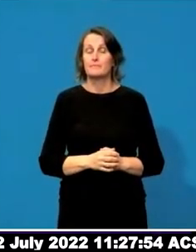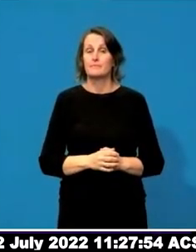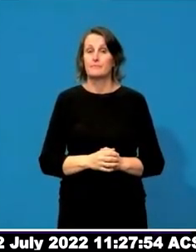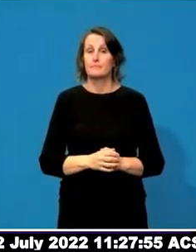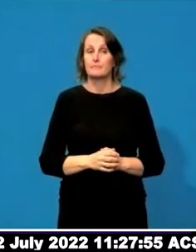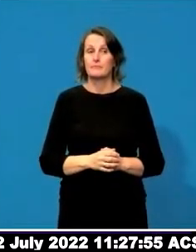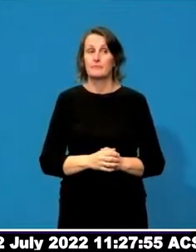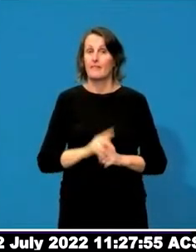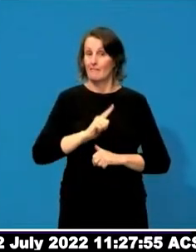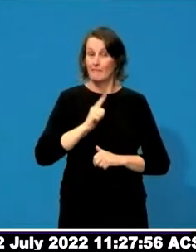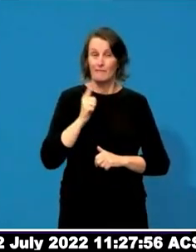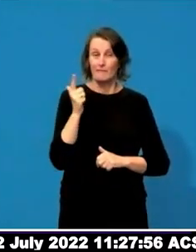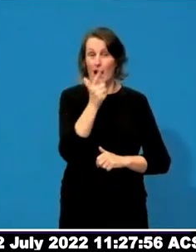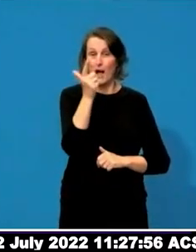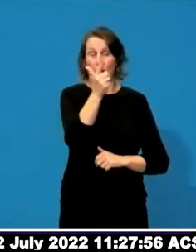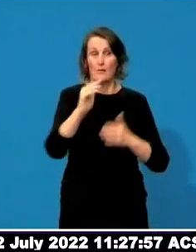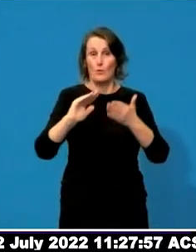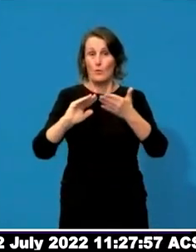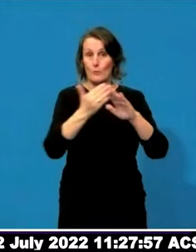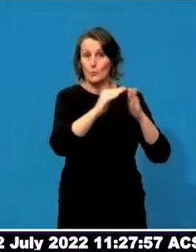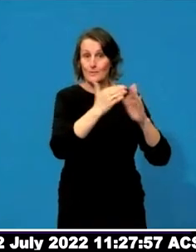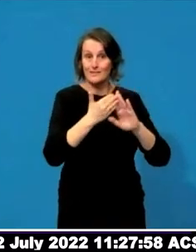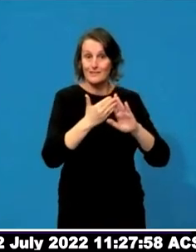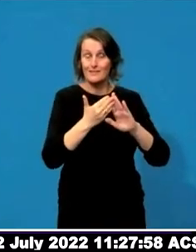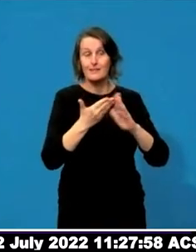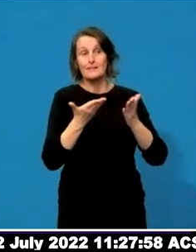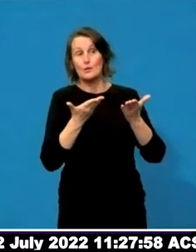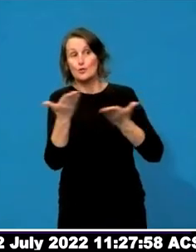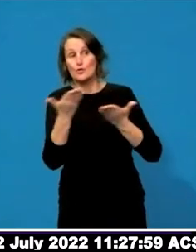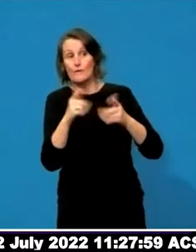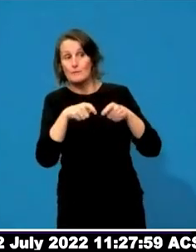and very remote communities is marginal or non-existent."